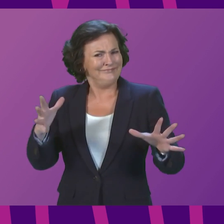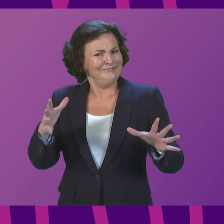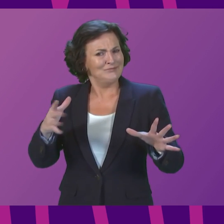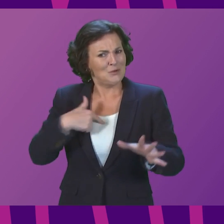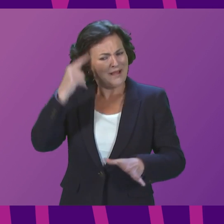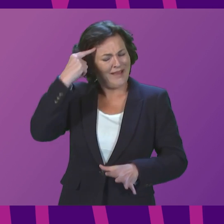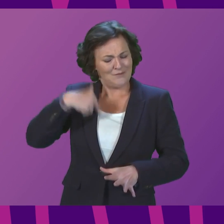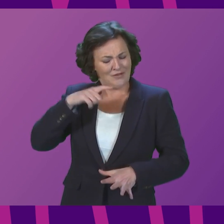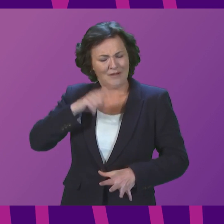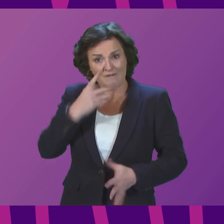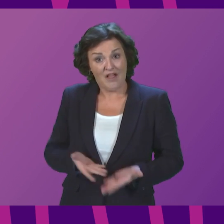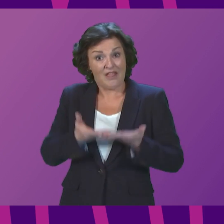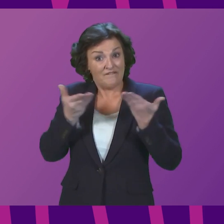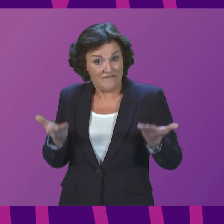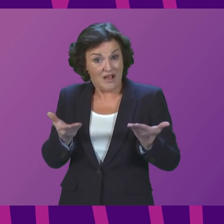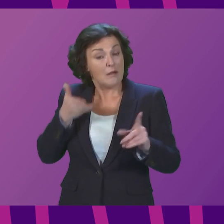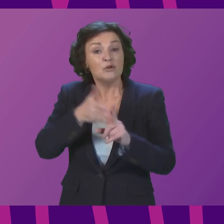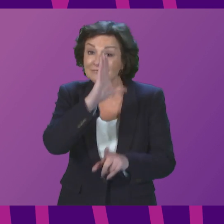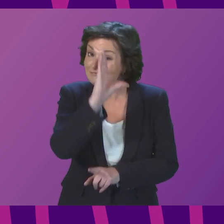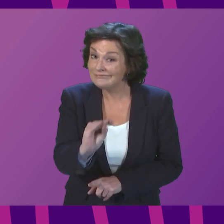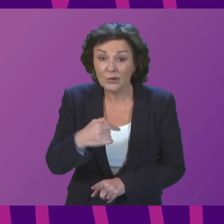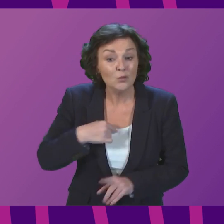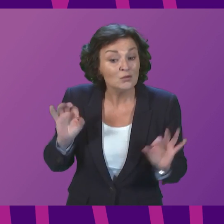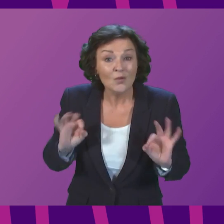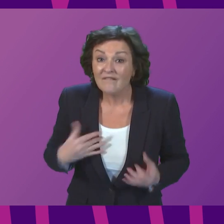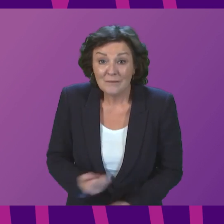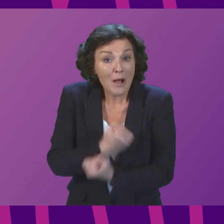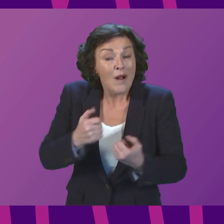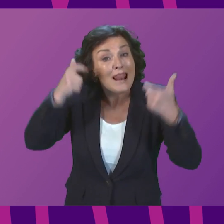The Scottish Government does not have the power to do that; it is a decision for the UK Government.